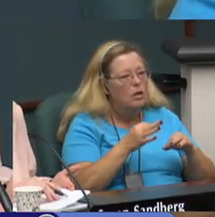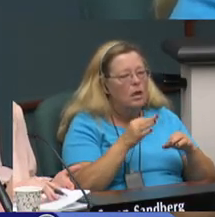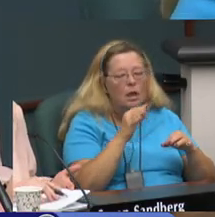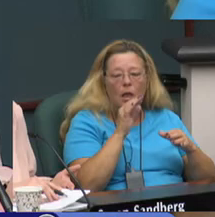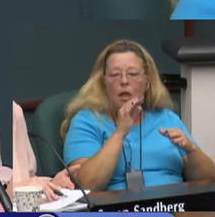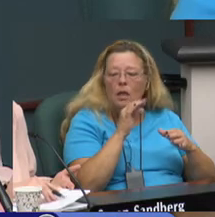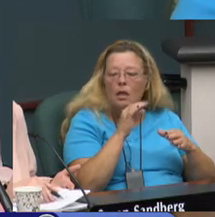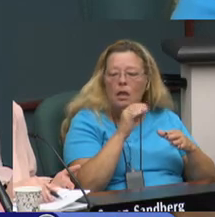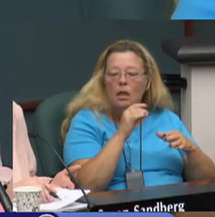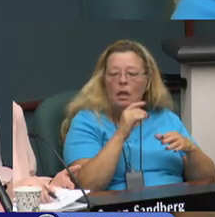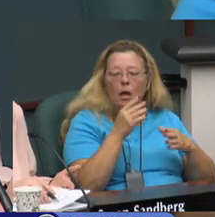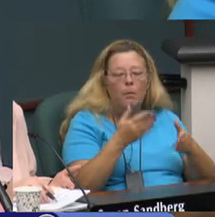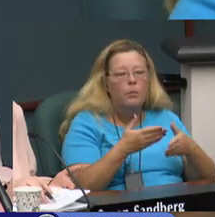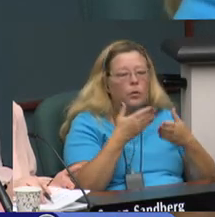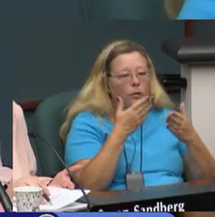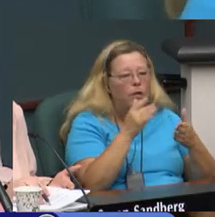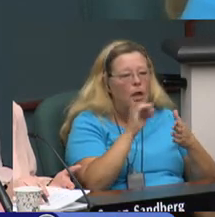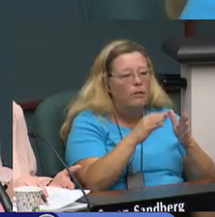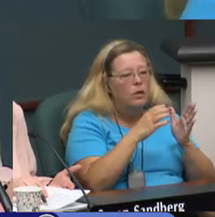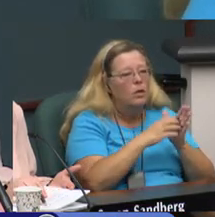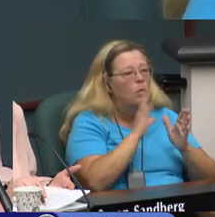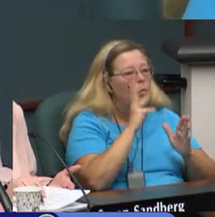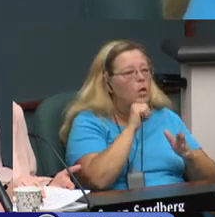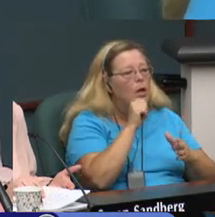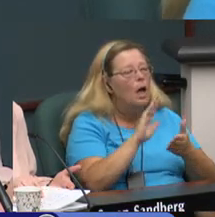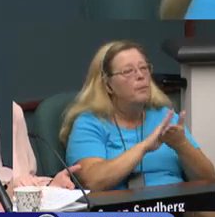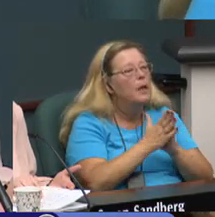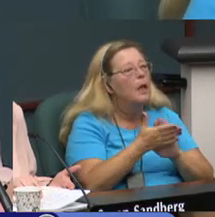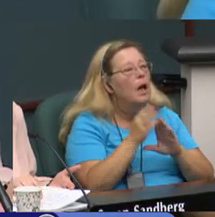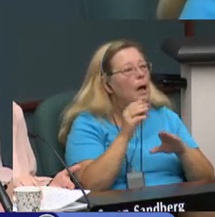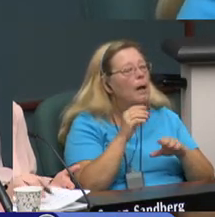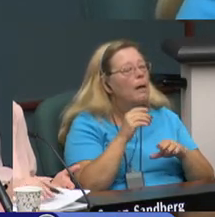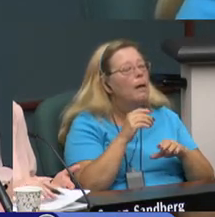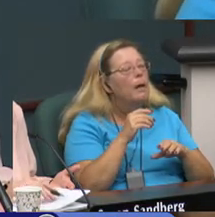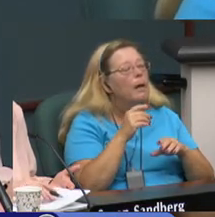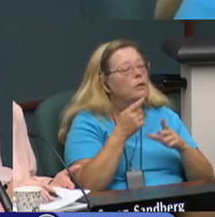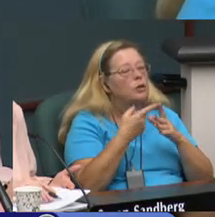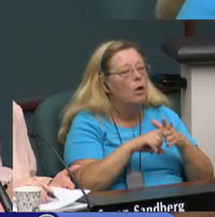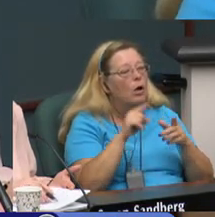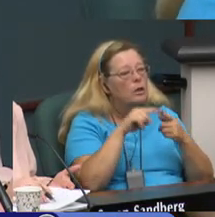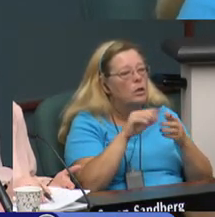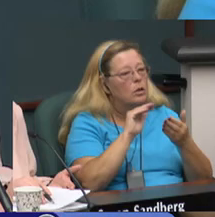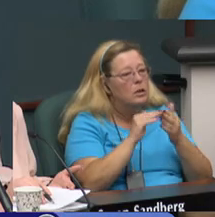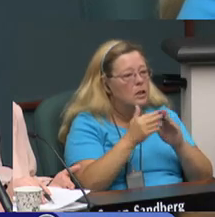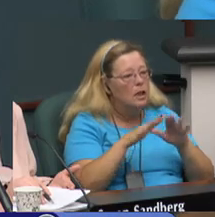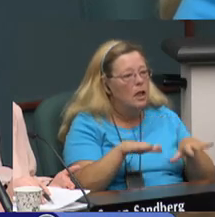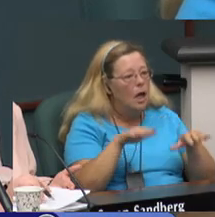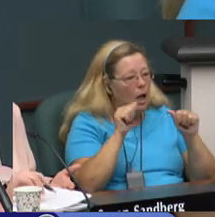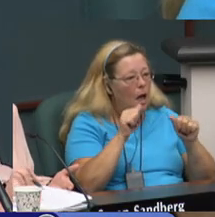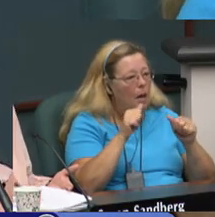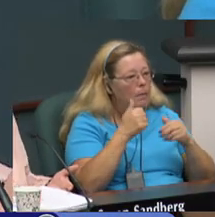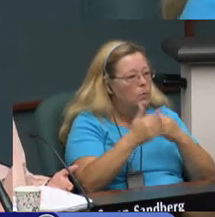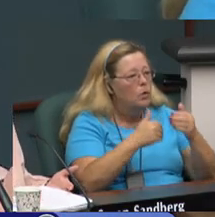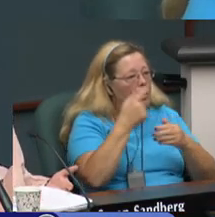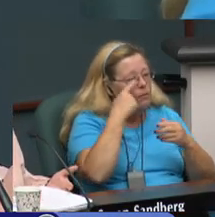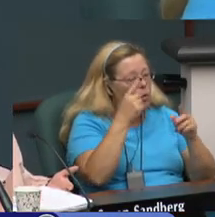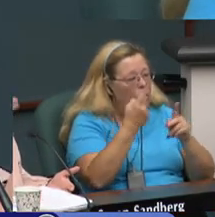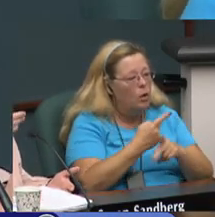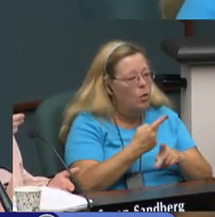the provision of this section shall not become effective until the city adopts administrative procedures for calculating so I wanted to give you as